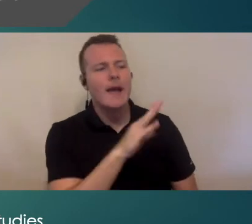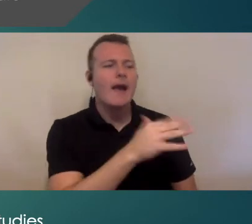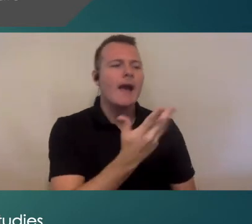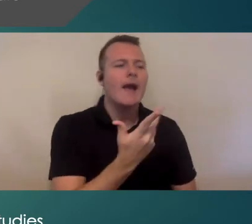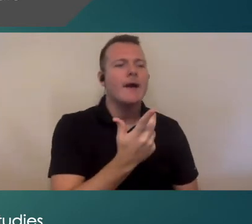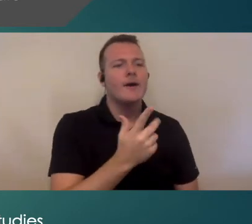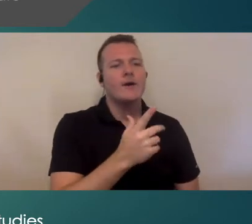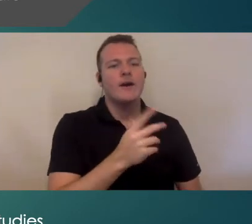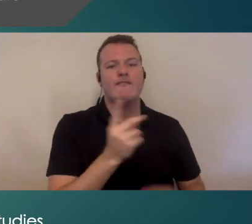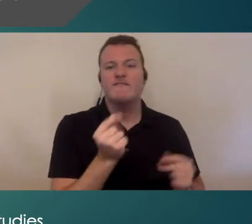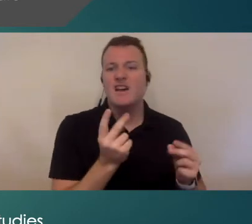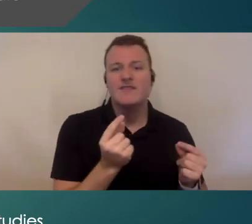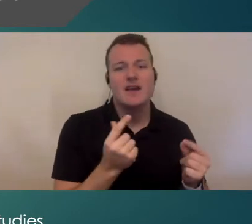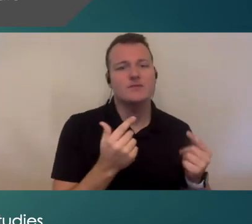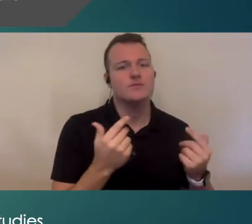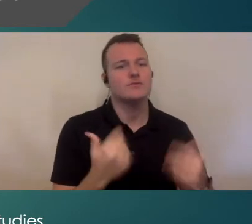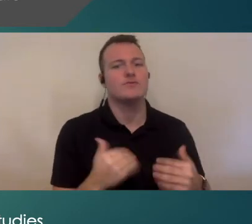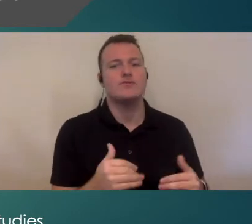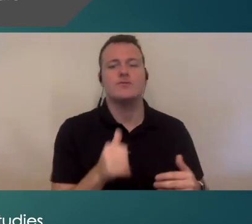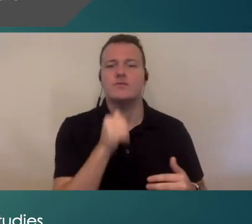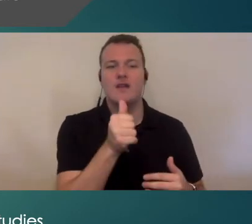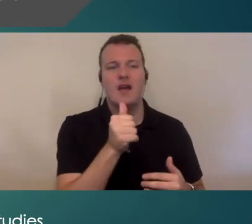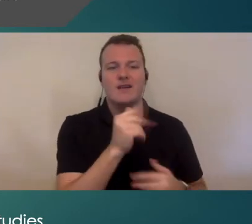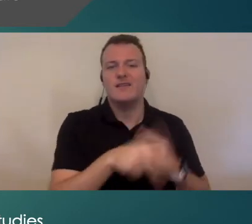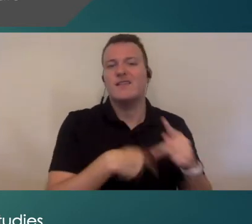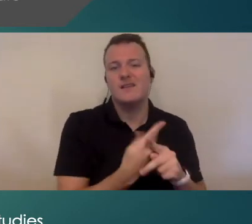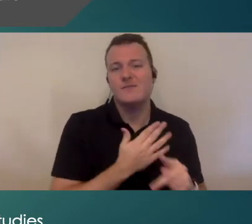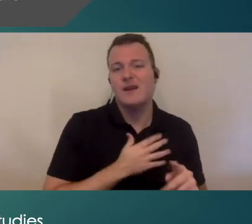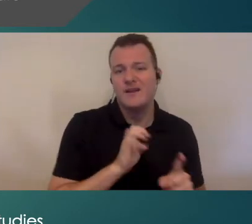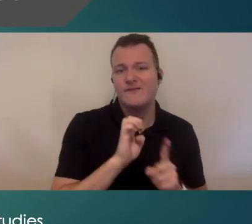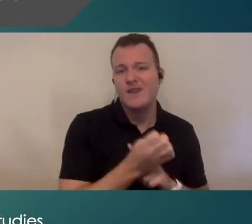place, and it was really fast-paced, and that's not the type of environment that